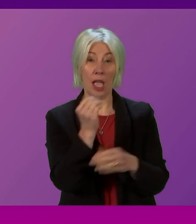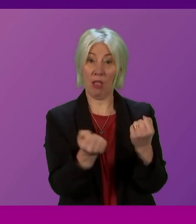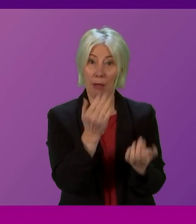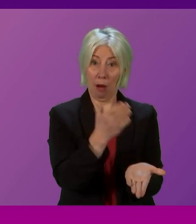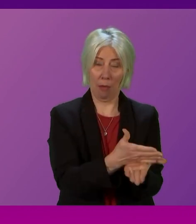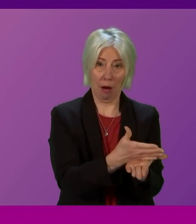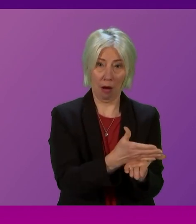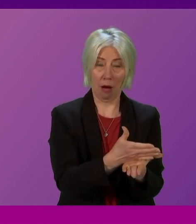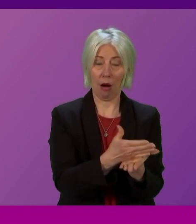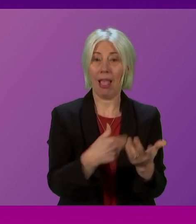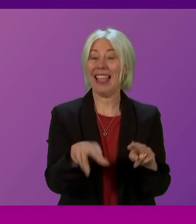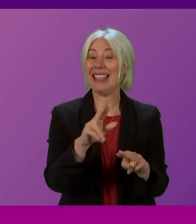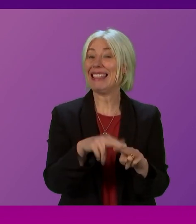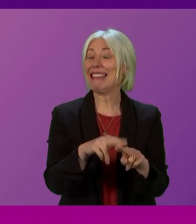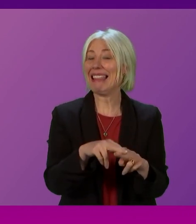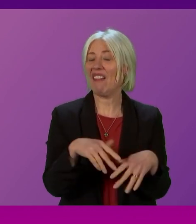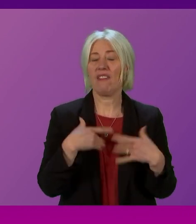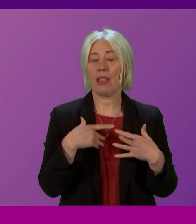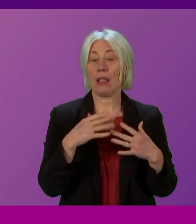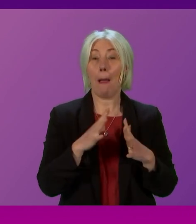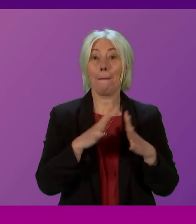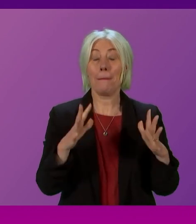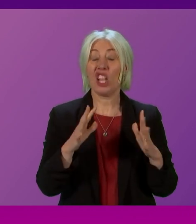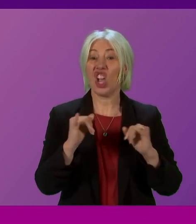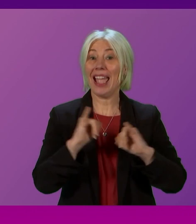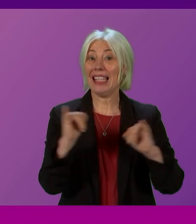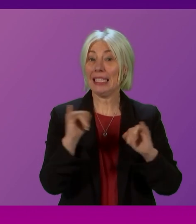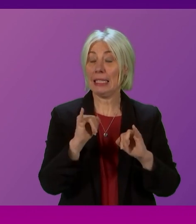Staff in that department believed that the major incident criteria were being met but